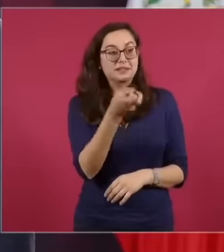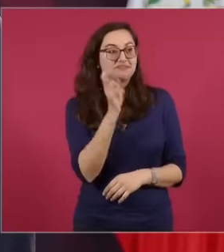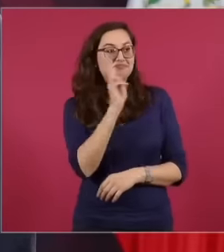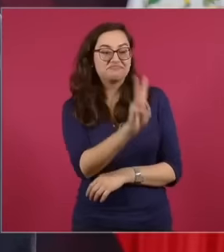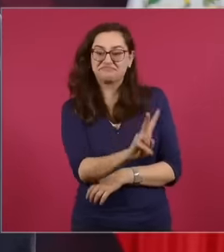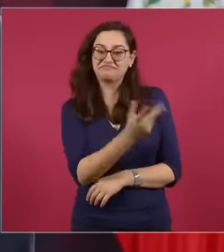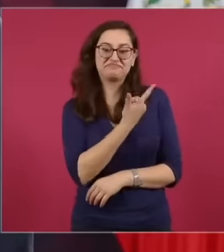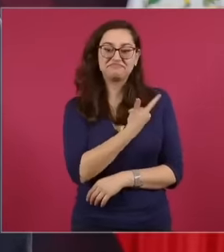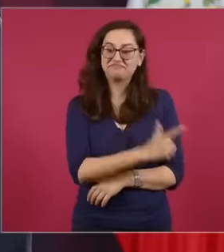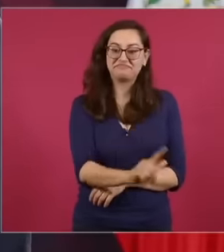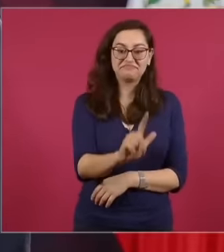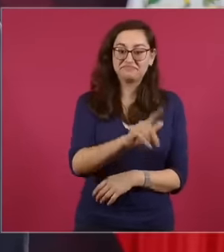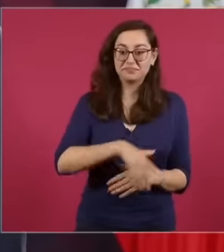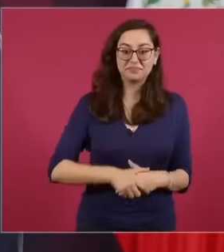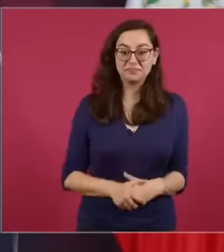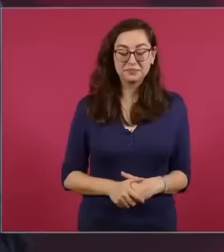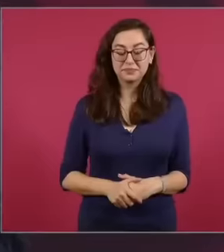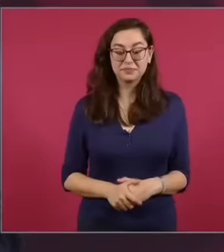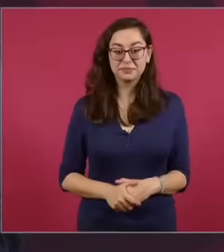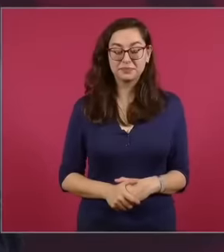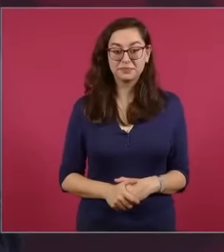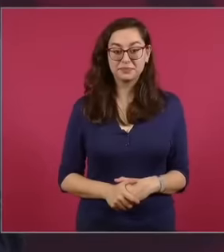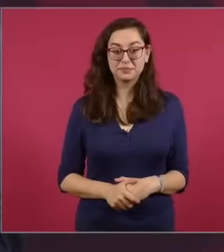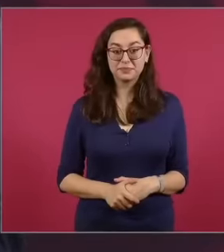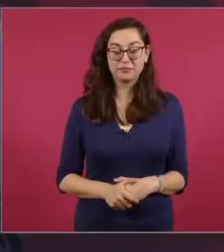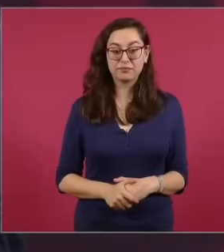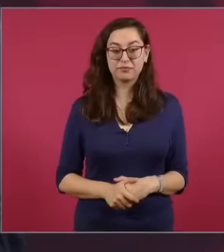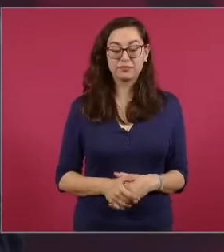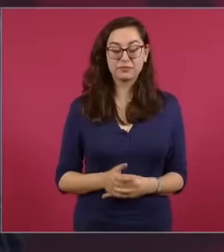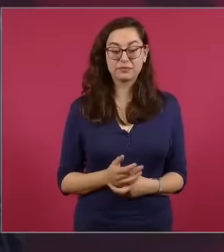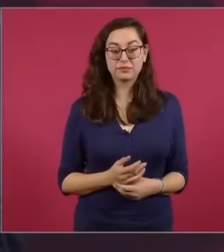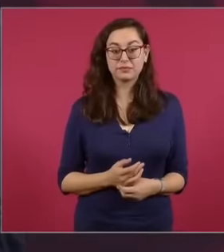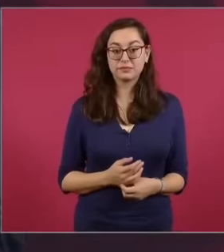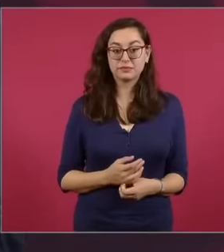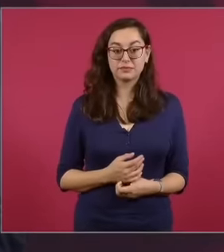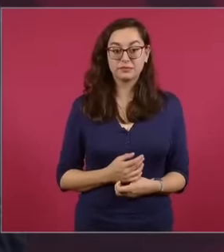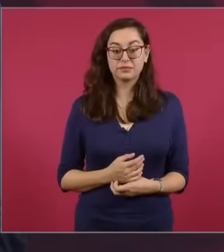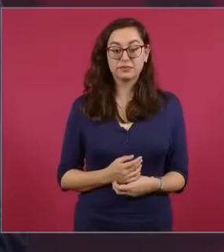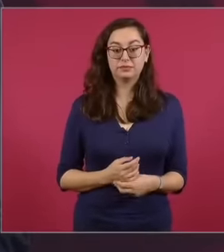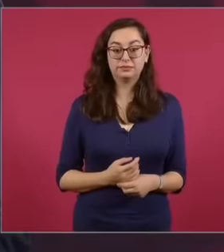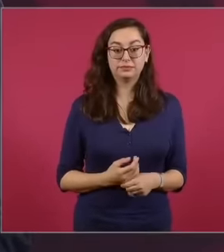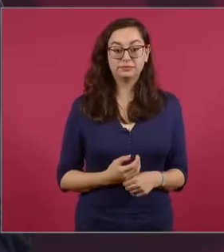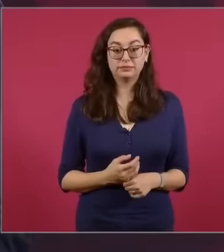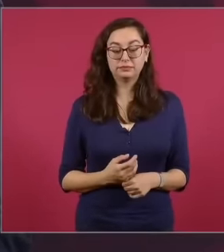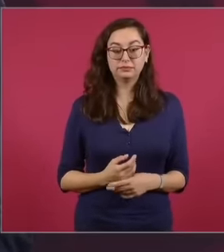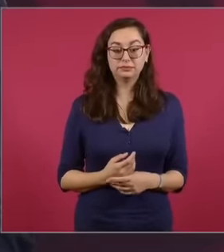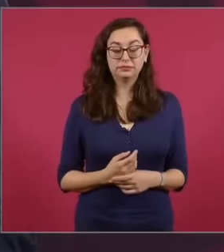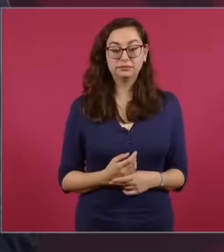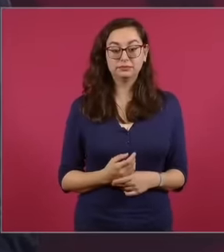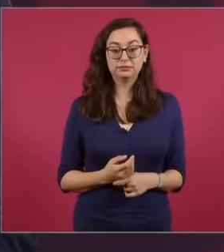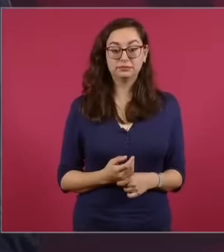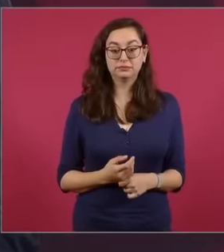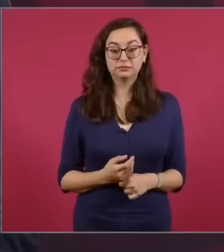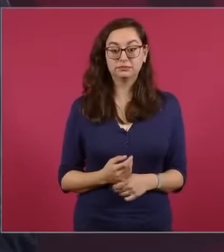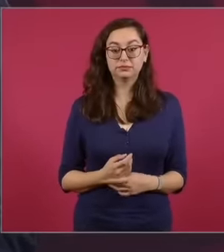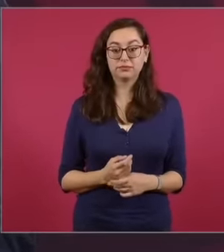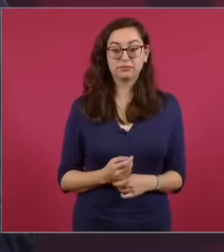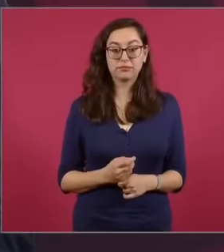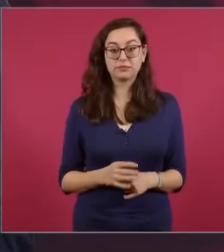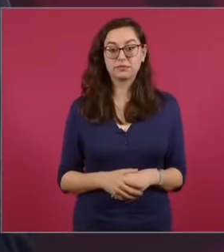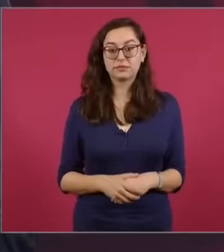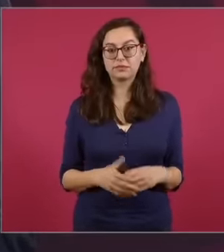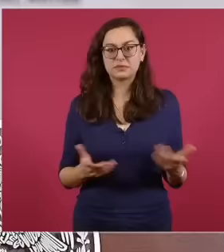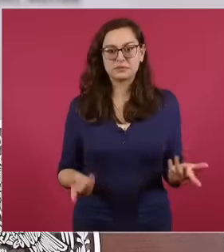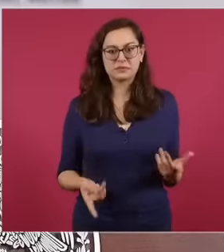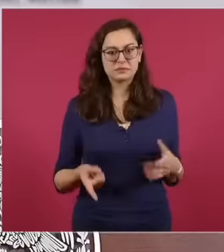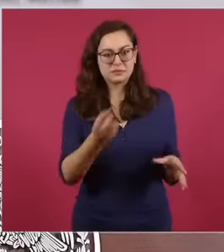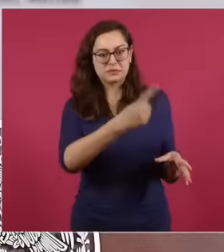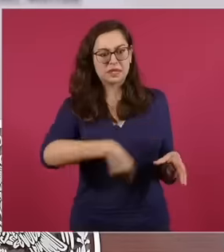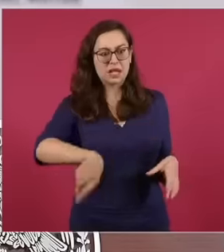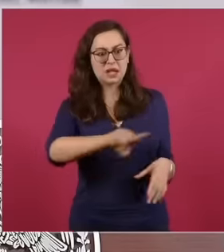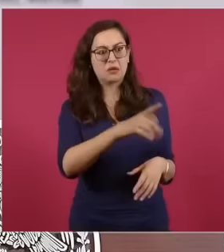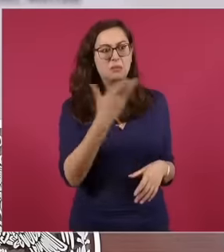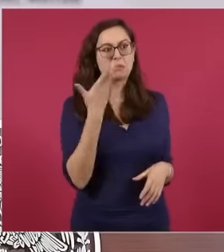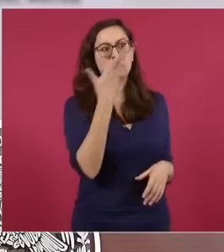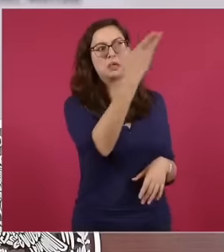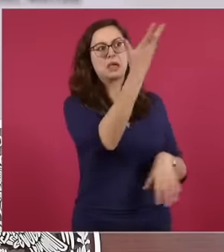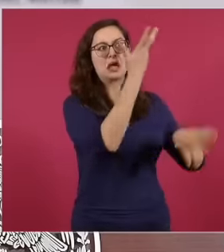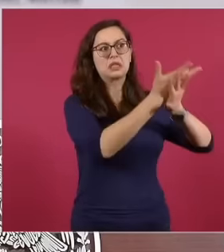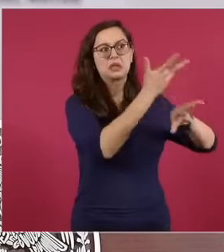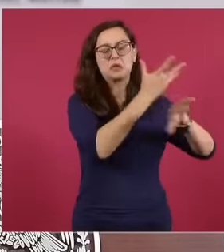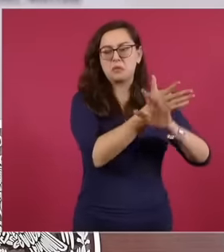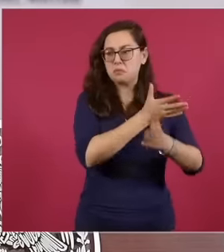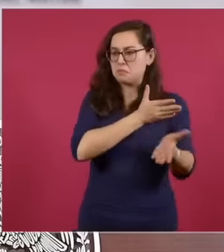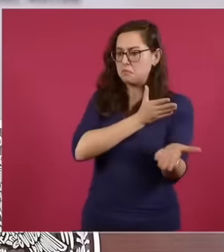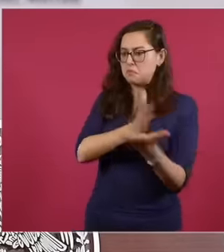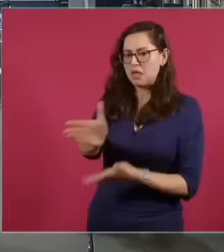or those who are asking the United States to intervene the president also yesterday there was